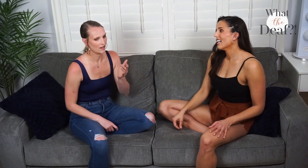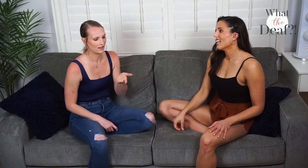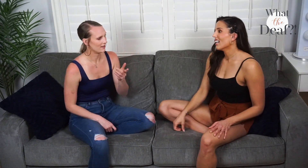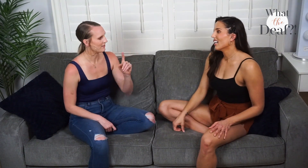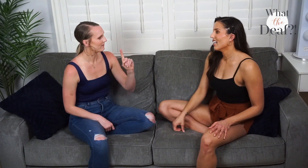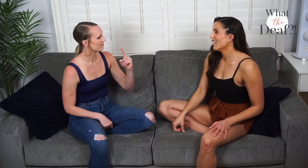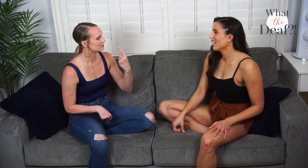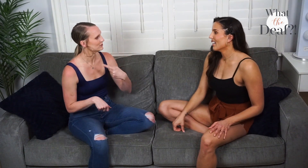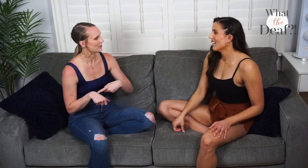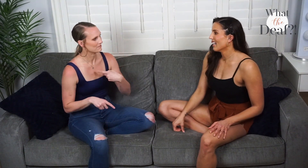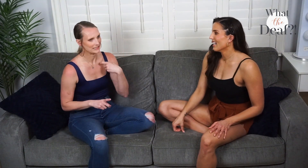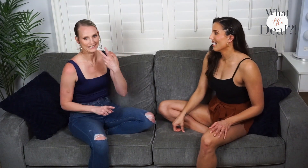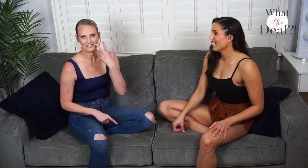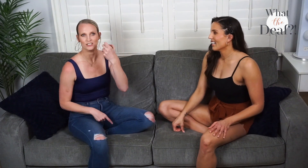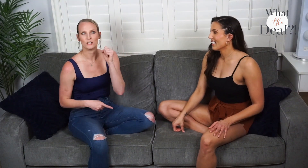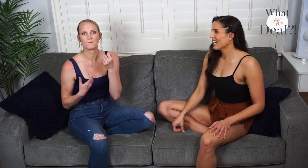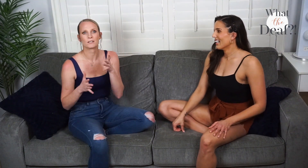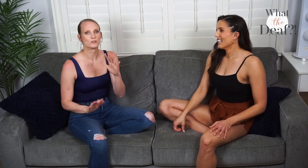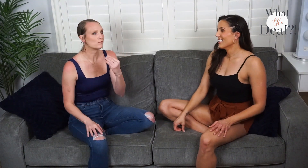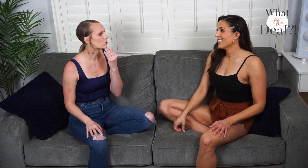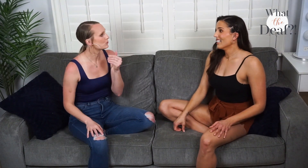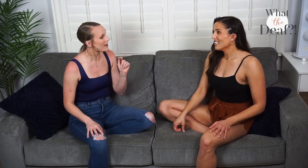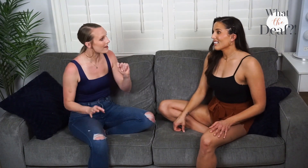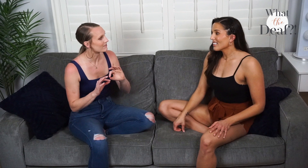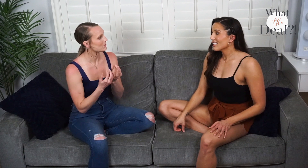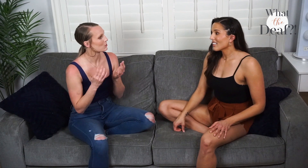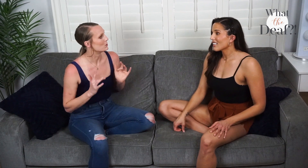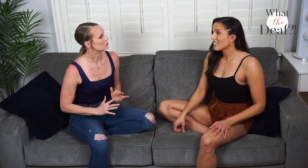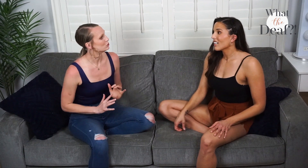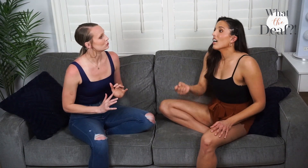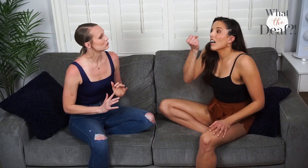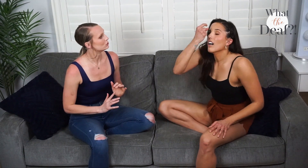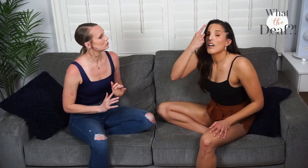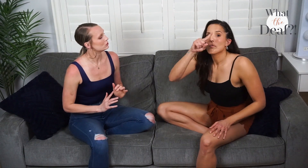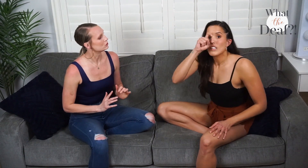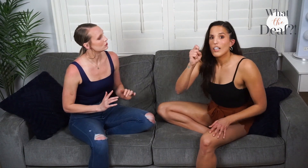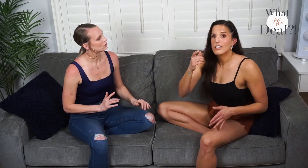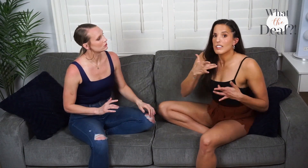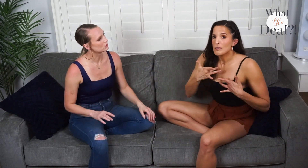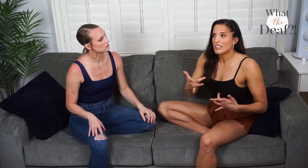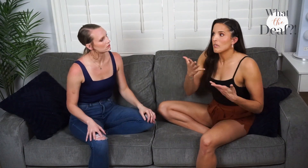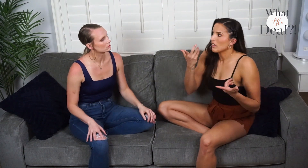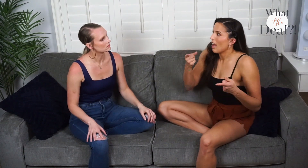I was like, this is the first time I've seen Sarah finish her food at a family gathering. You have to understand because typically